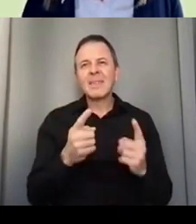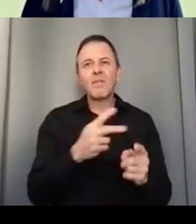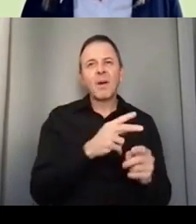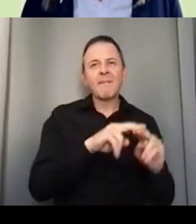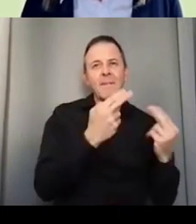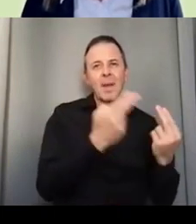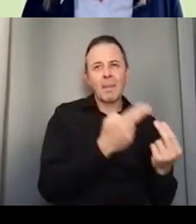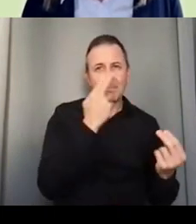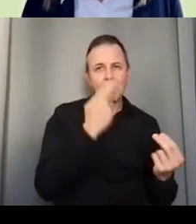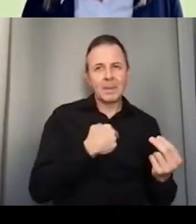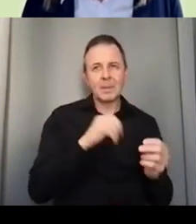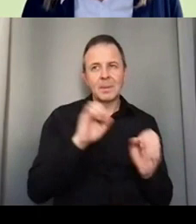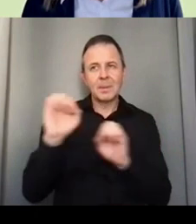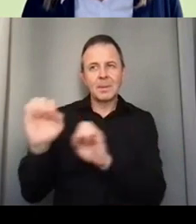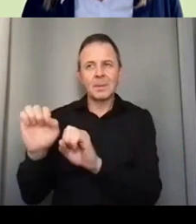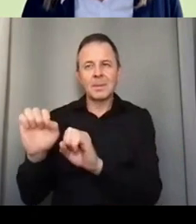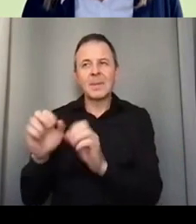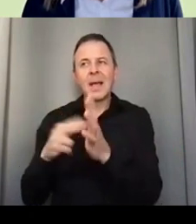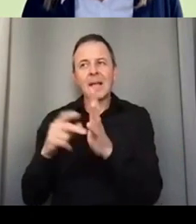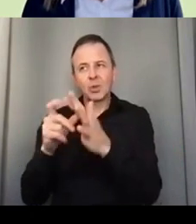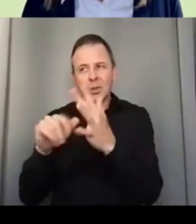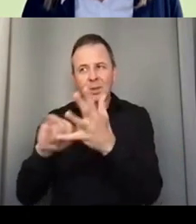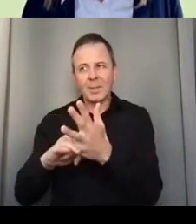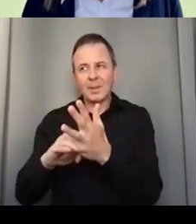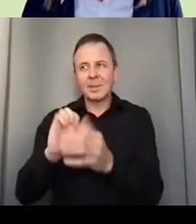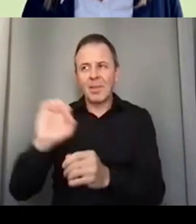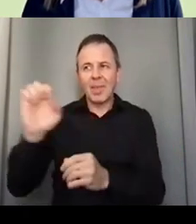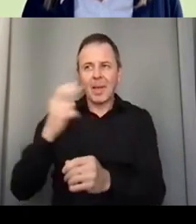business and ends business yeah good